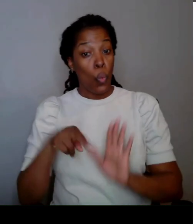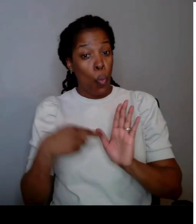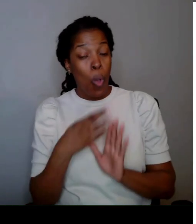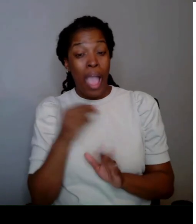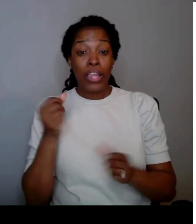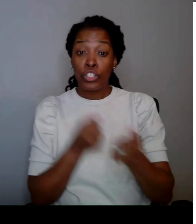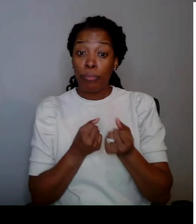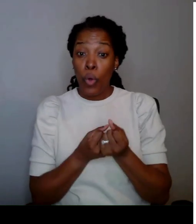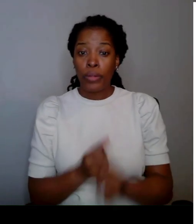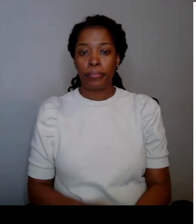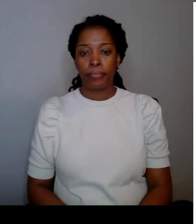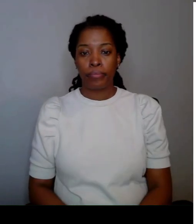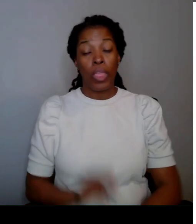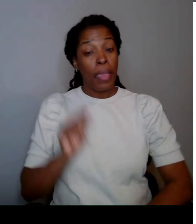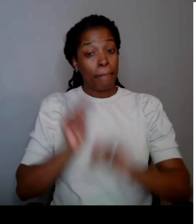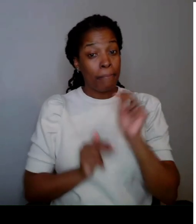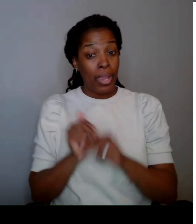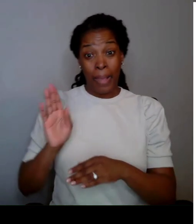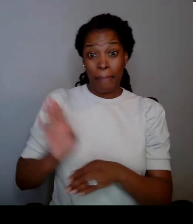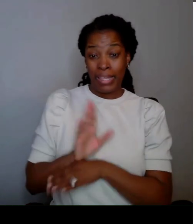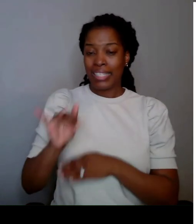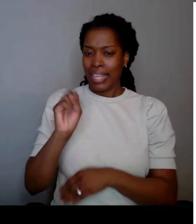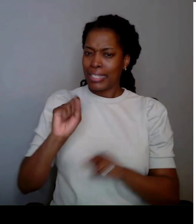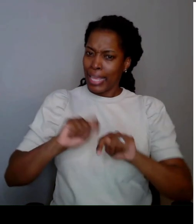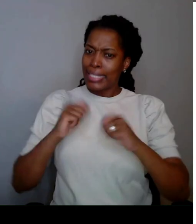You, the customer, lead your business idea and plan.